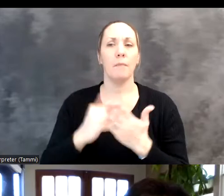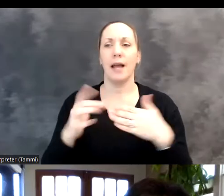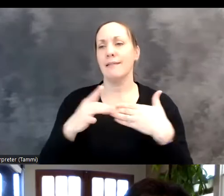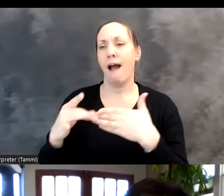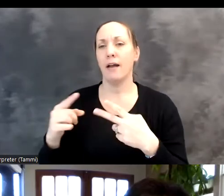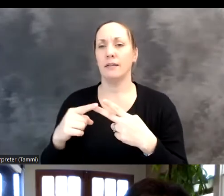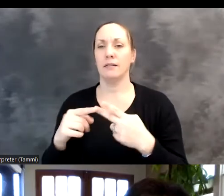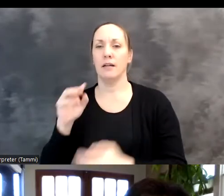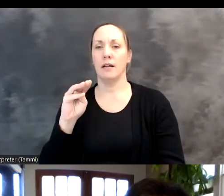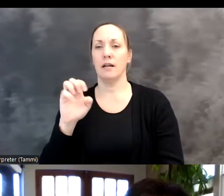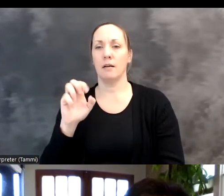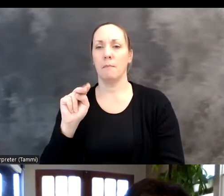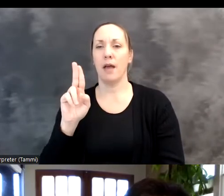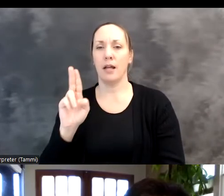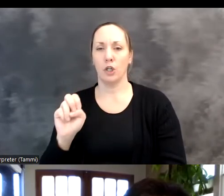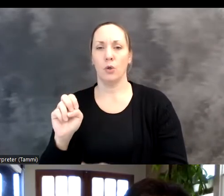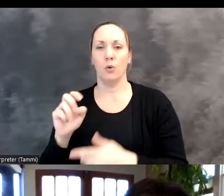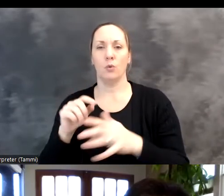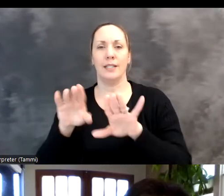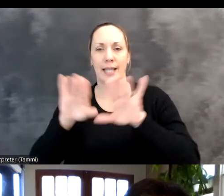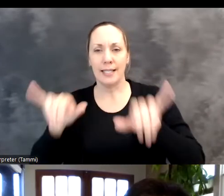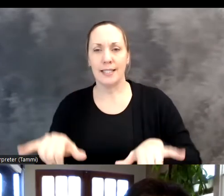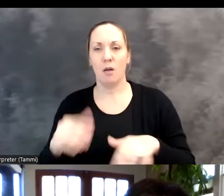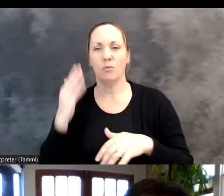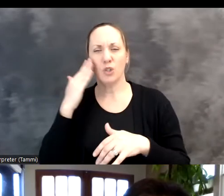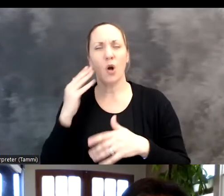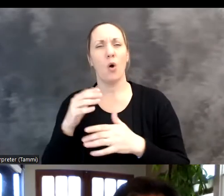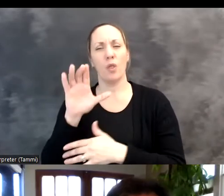going to have to engage with, Electronic Program Guides, menu